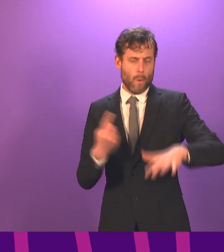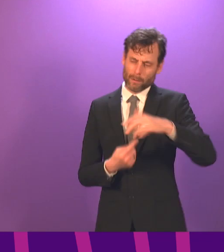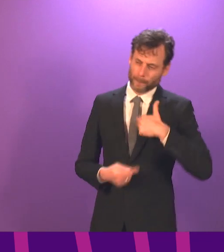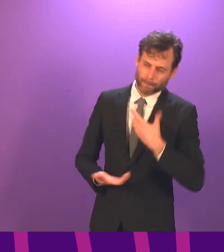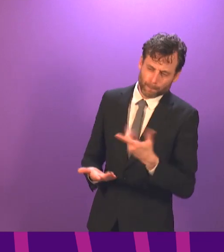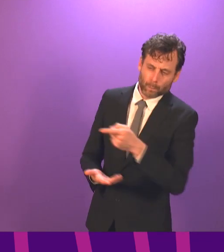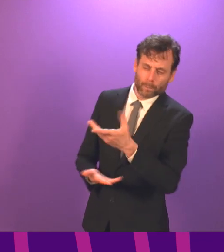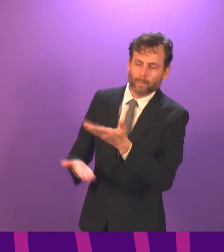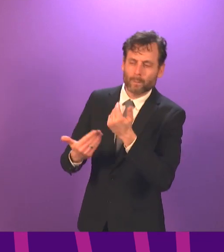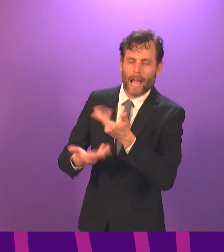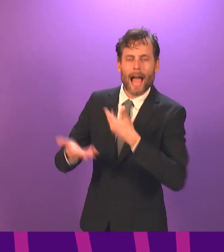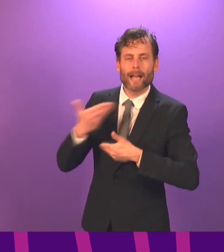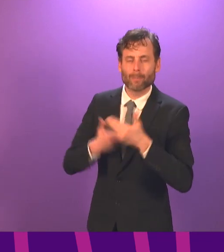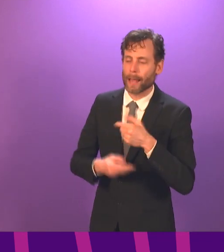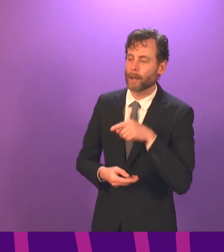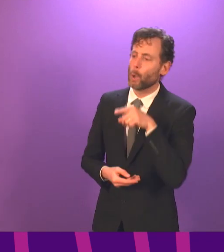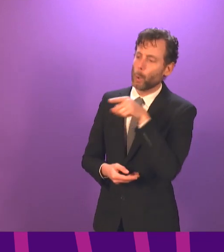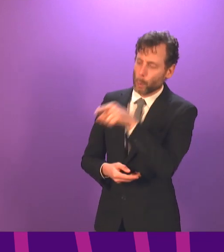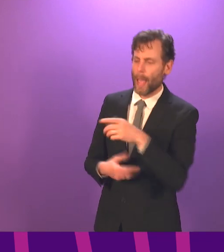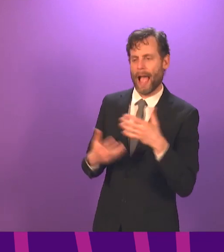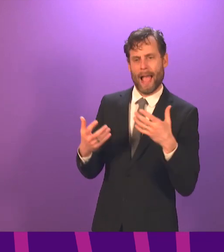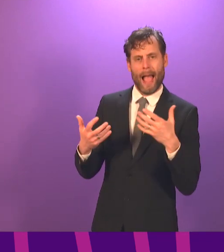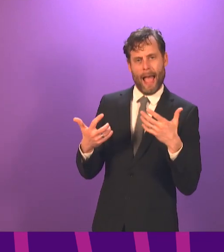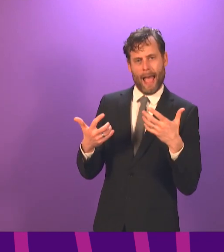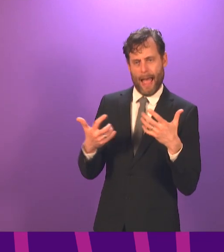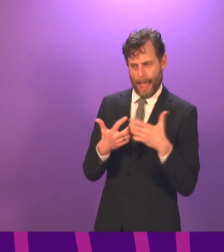What measures are being taken to ensure the protection of members of the local authority